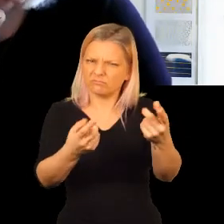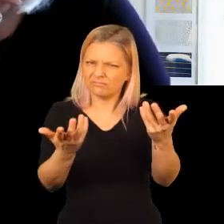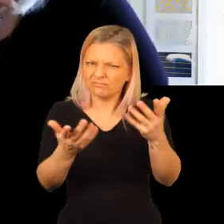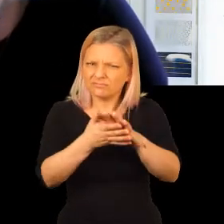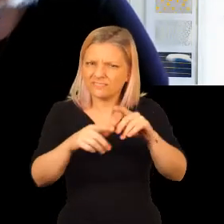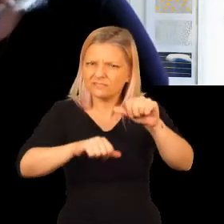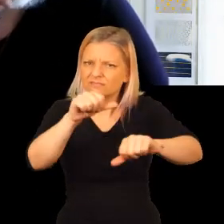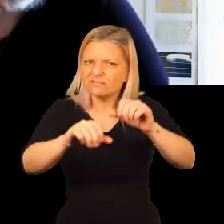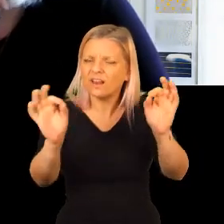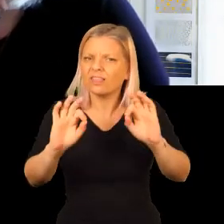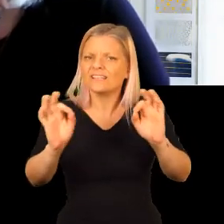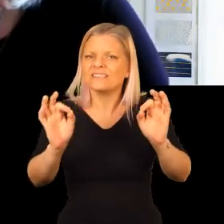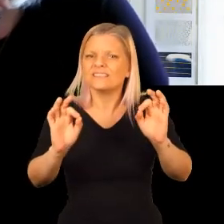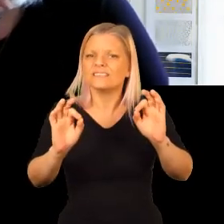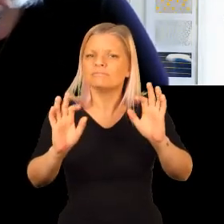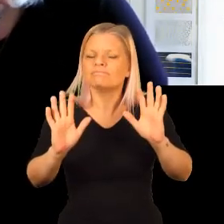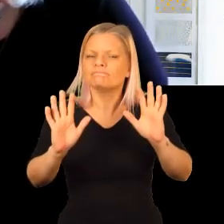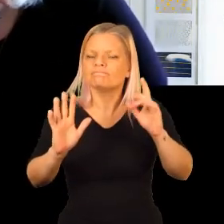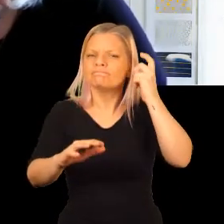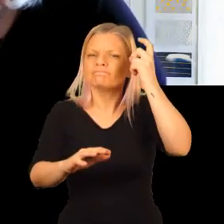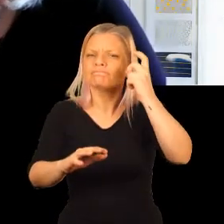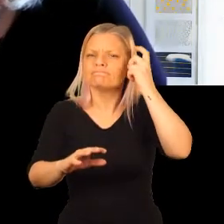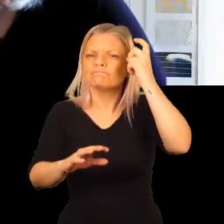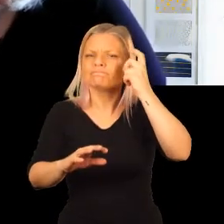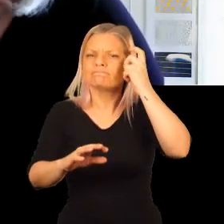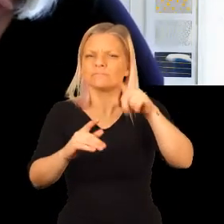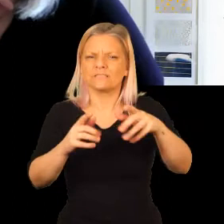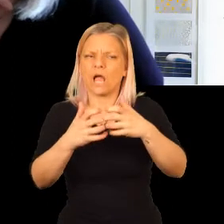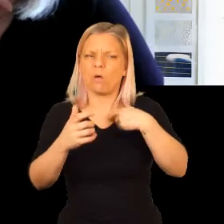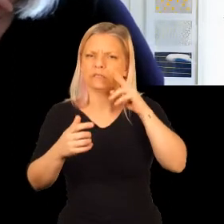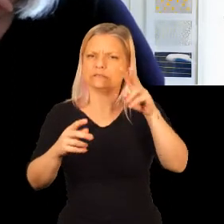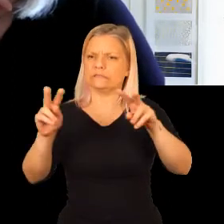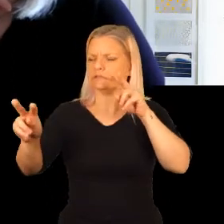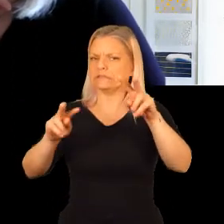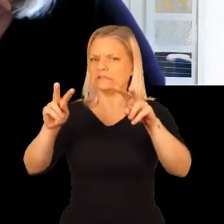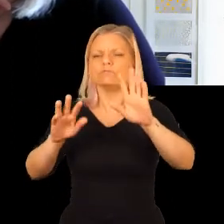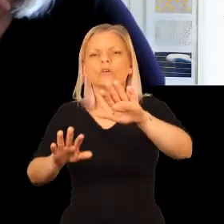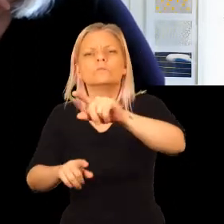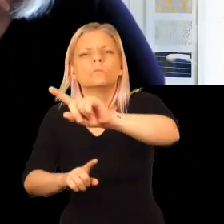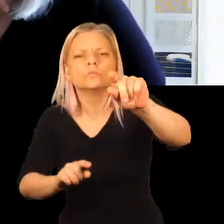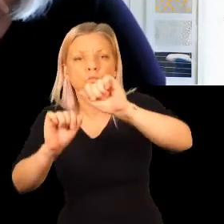stuck and things aren't changing yeah yeah and i started to come more from a place of curiosity